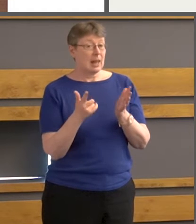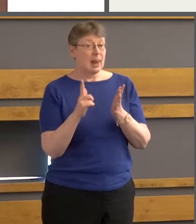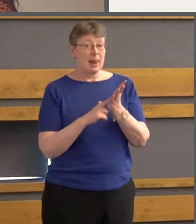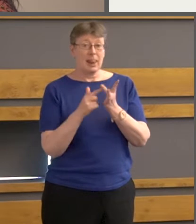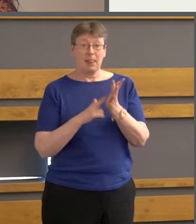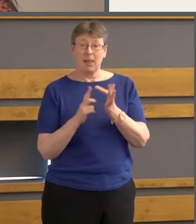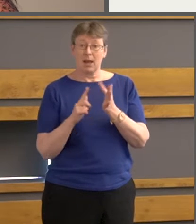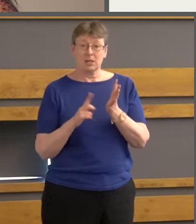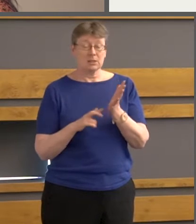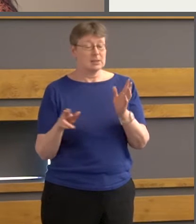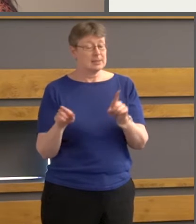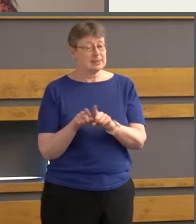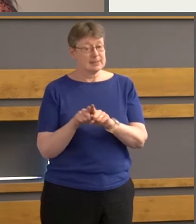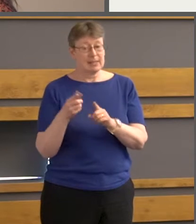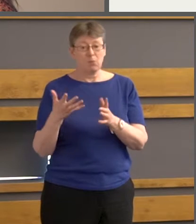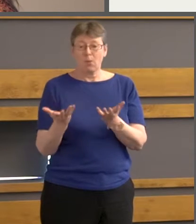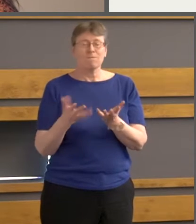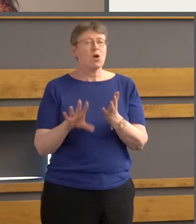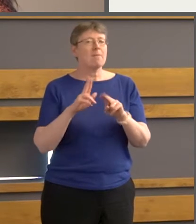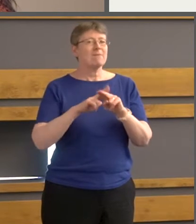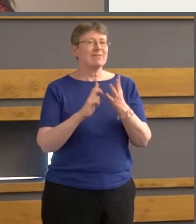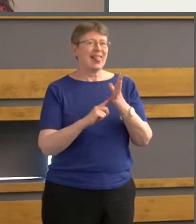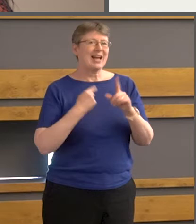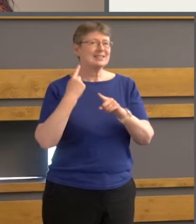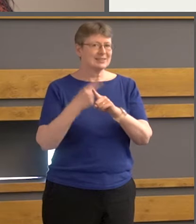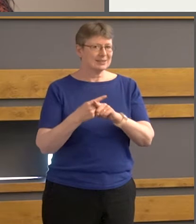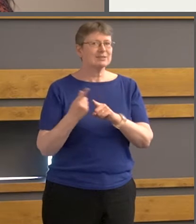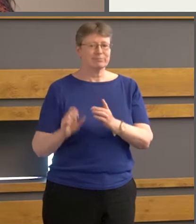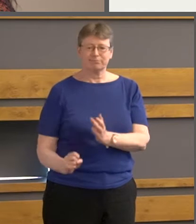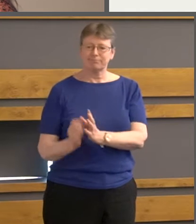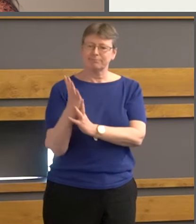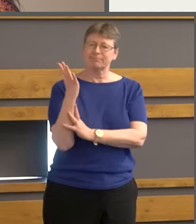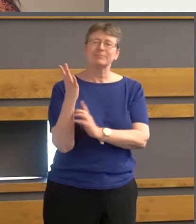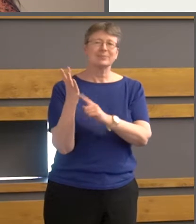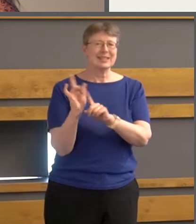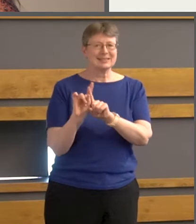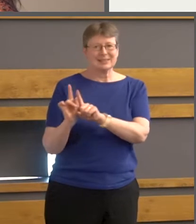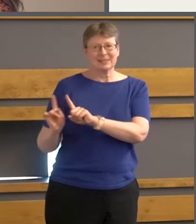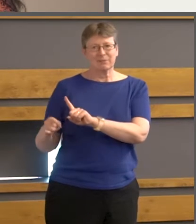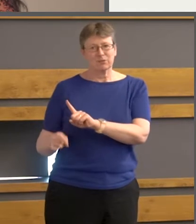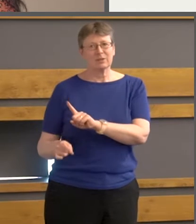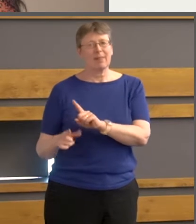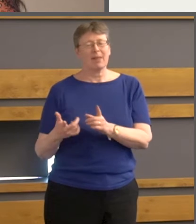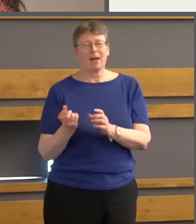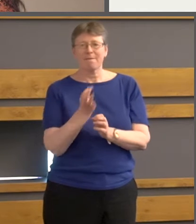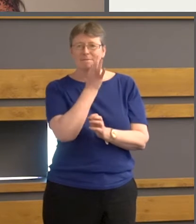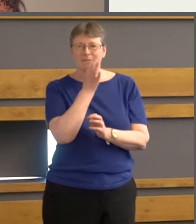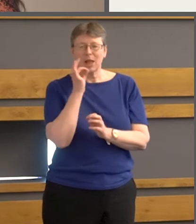Linen is produced from flax, an annual plant, which depending on the variety as it approaches maturity, flowers in either blue,